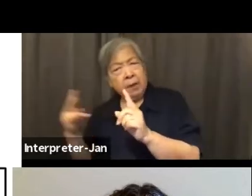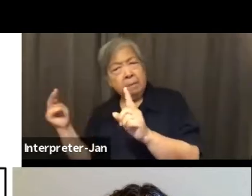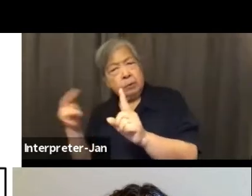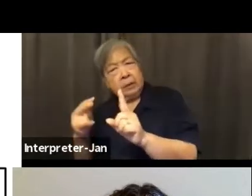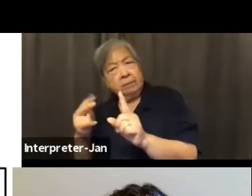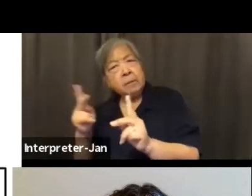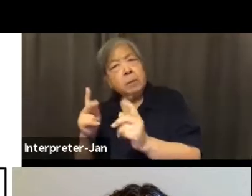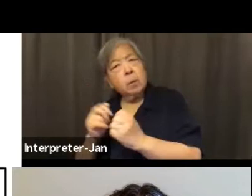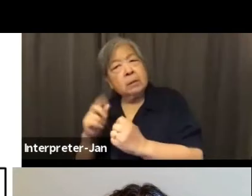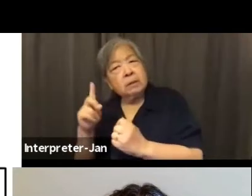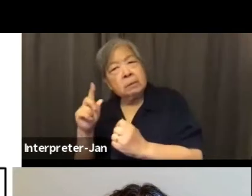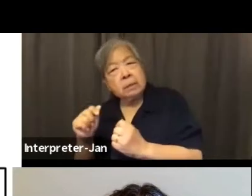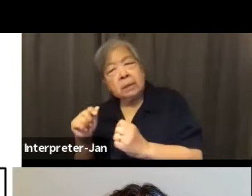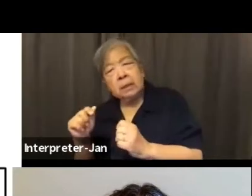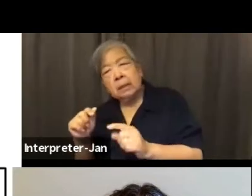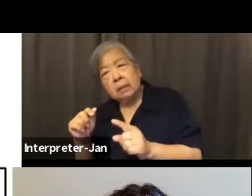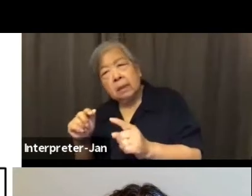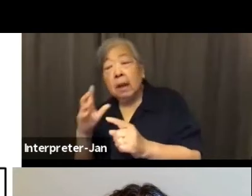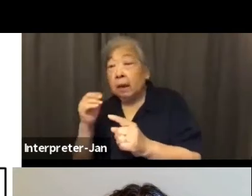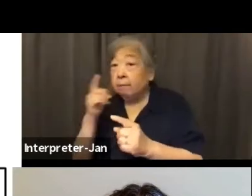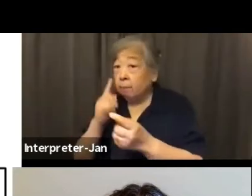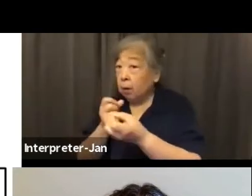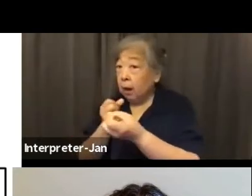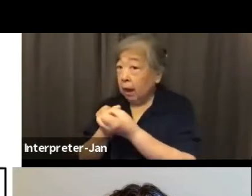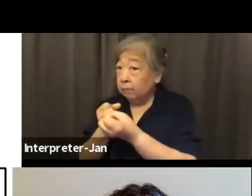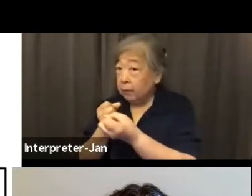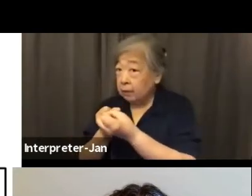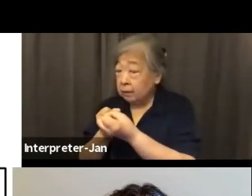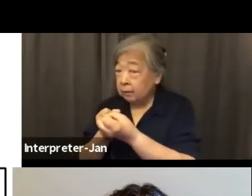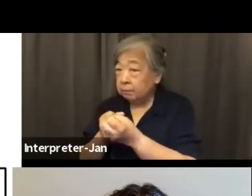and disability advocacy issues and concerns.